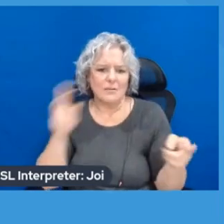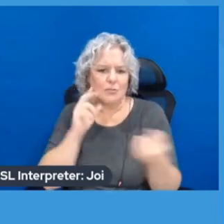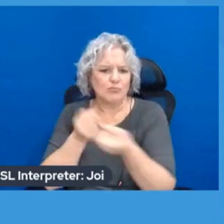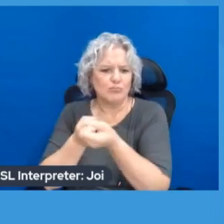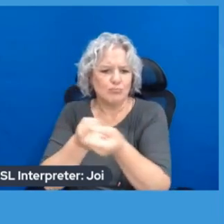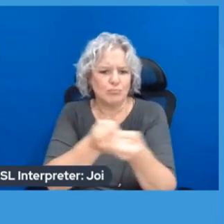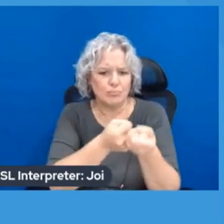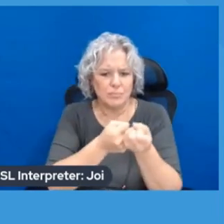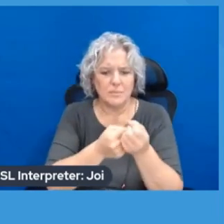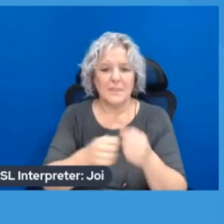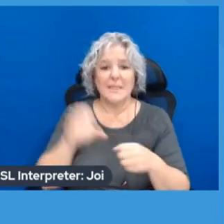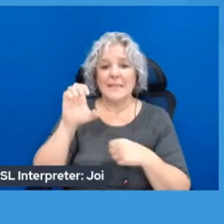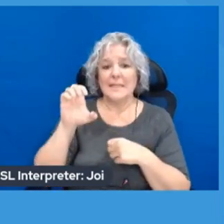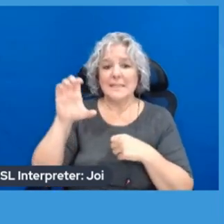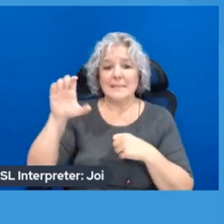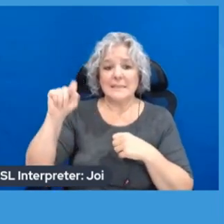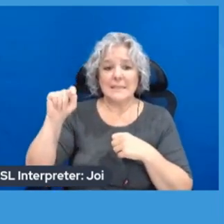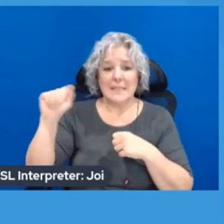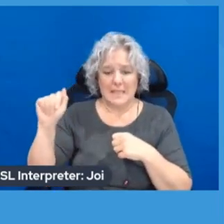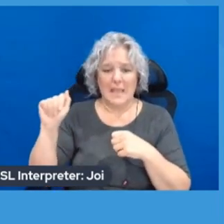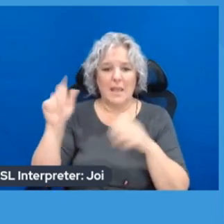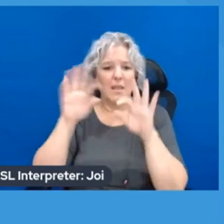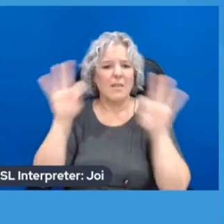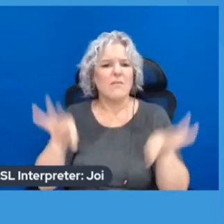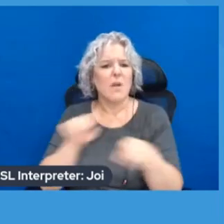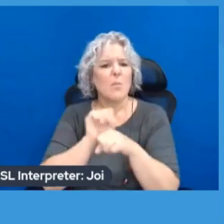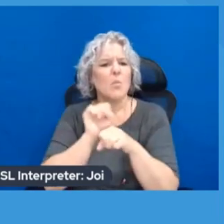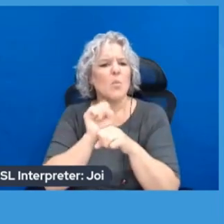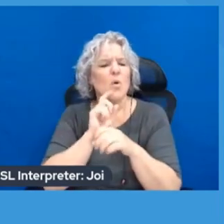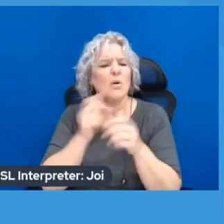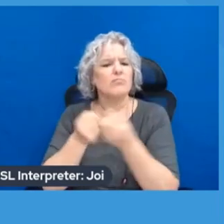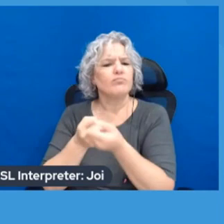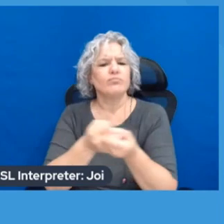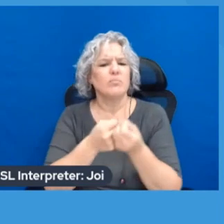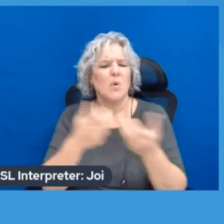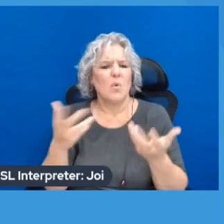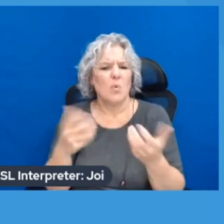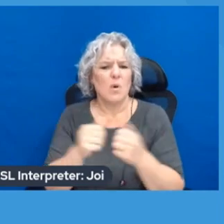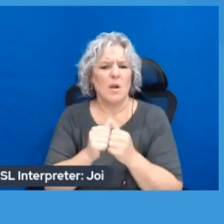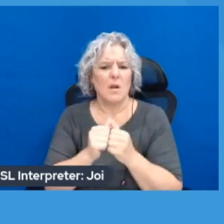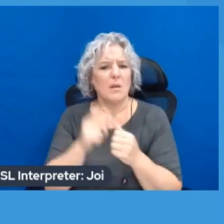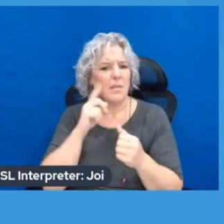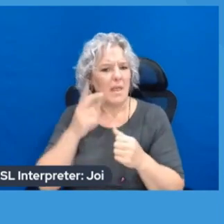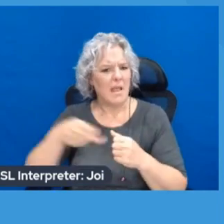The ECTA system framework helps leaders understand what a high quality system looks like